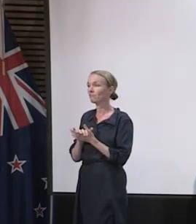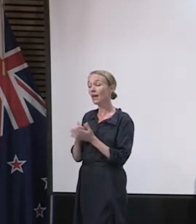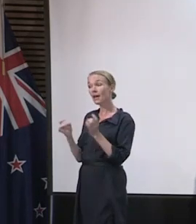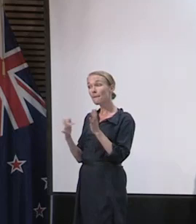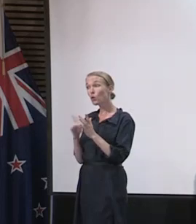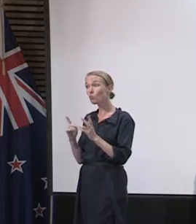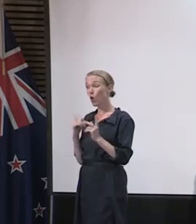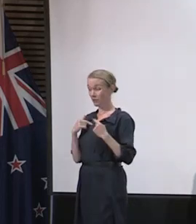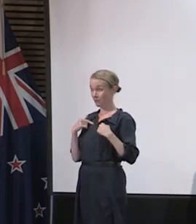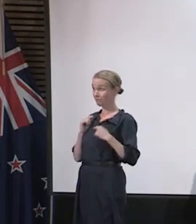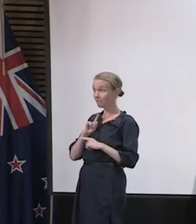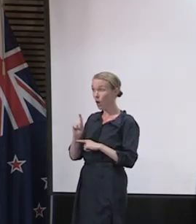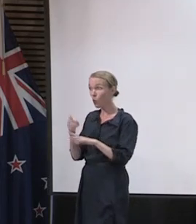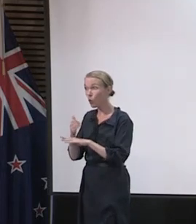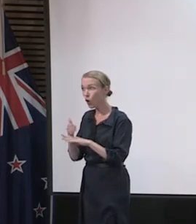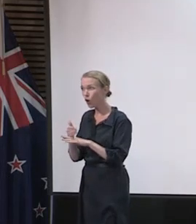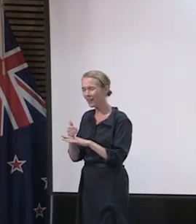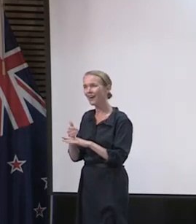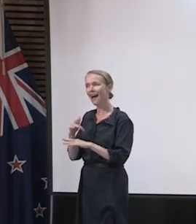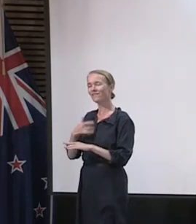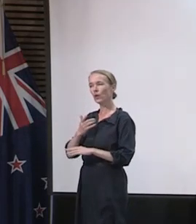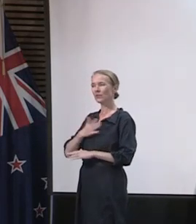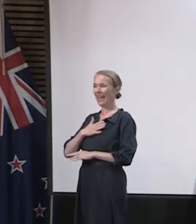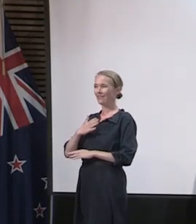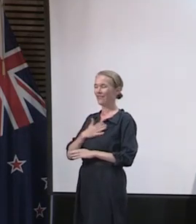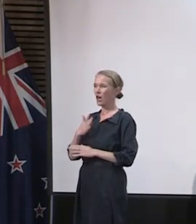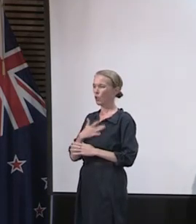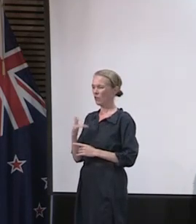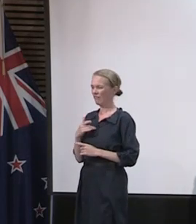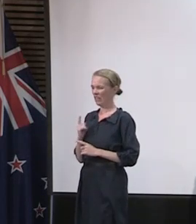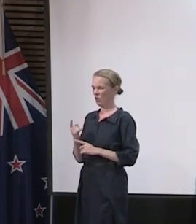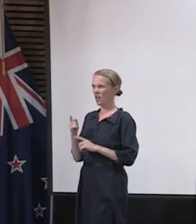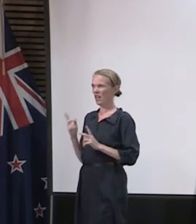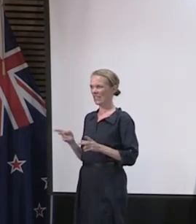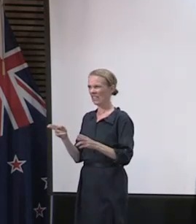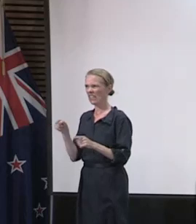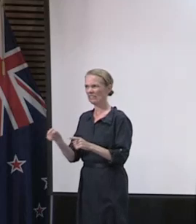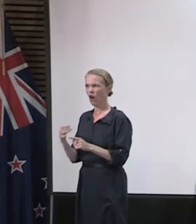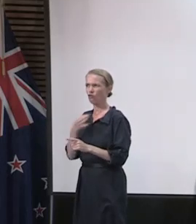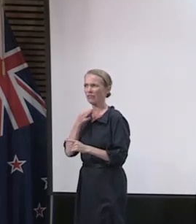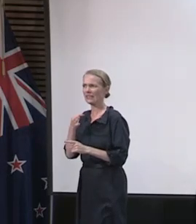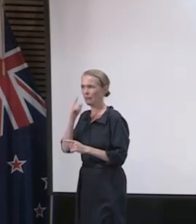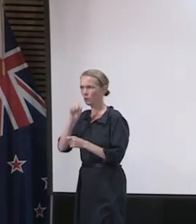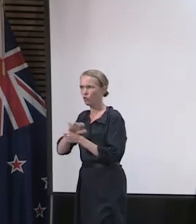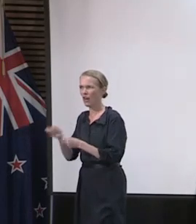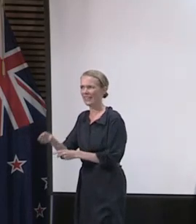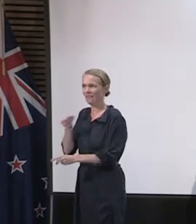That is partly also about them making sure wear feeling safe